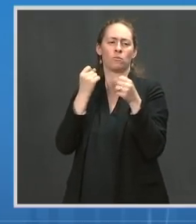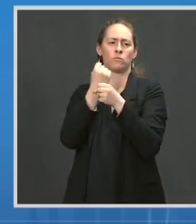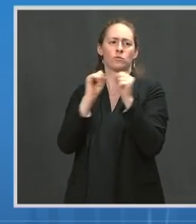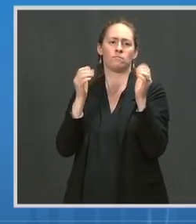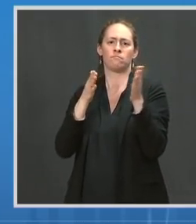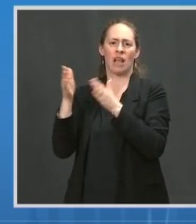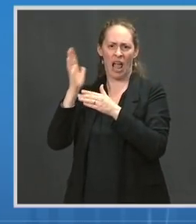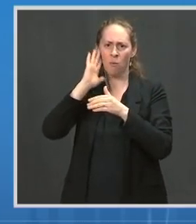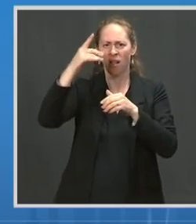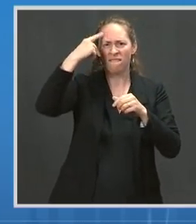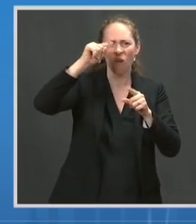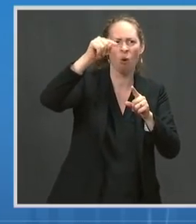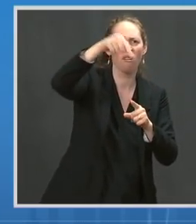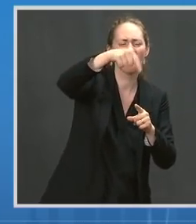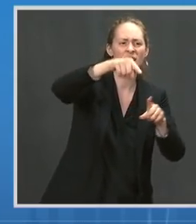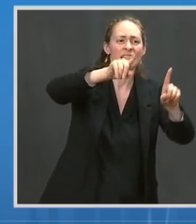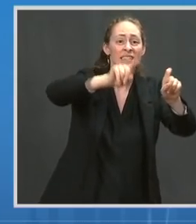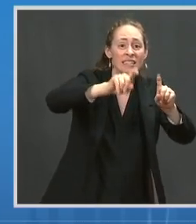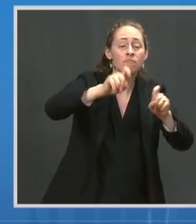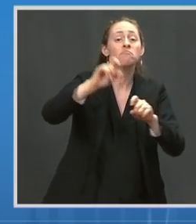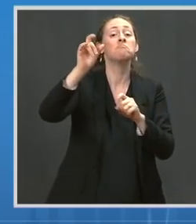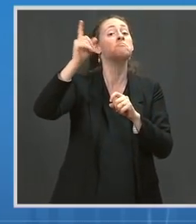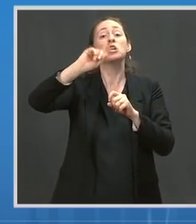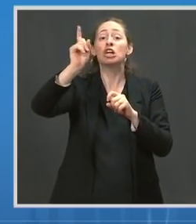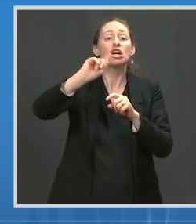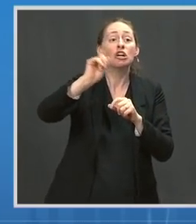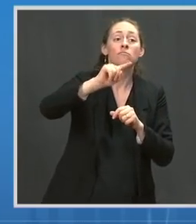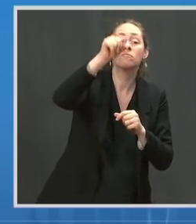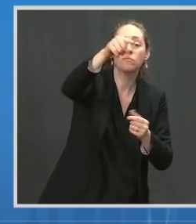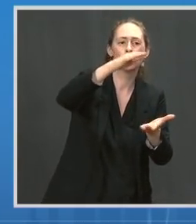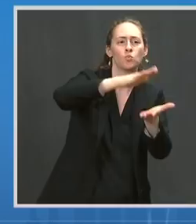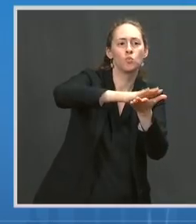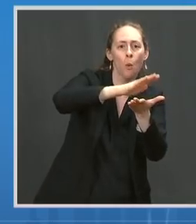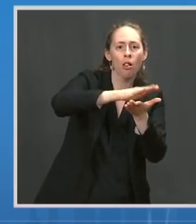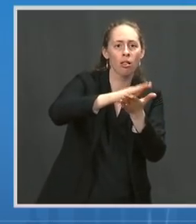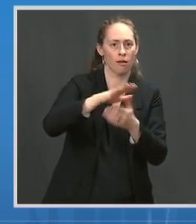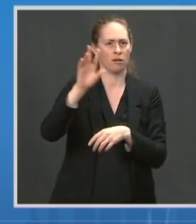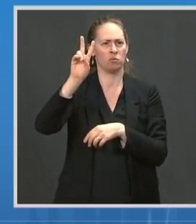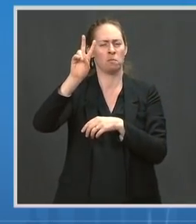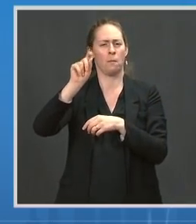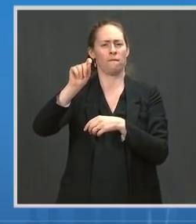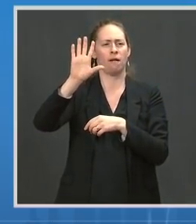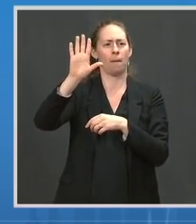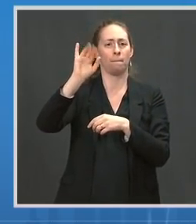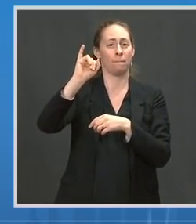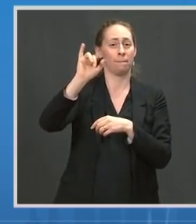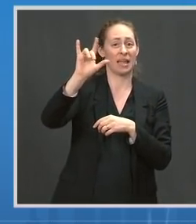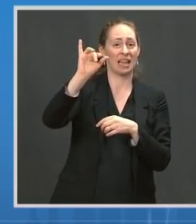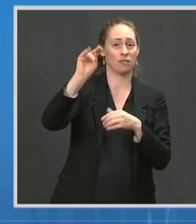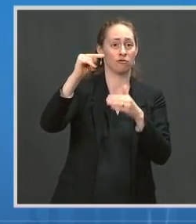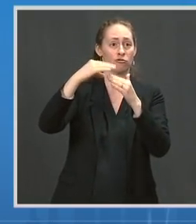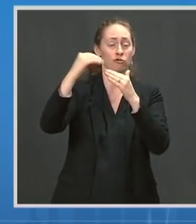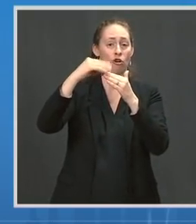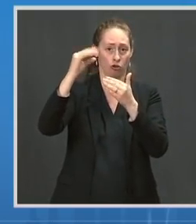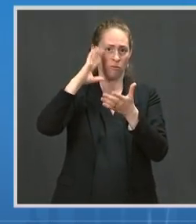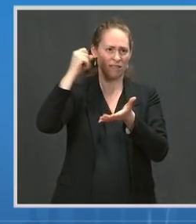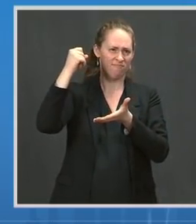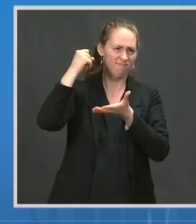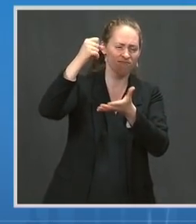another $2.5 billion to help state and local public health agencies increase testing capacity in underserved and high-risk communities,